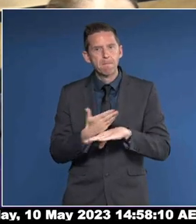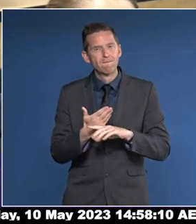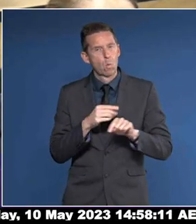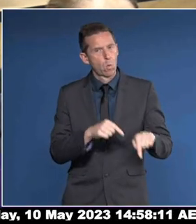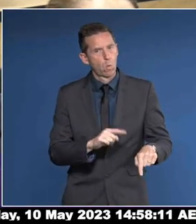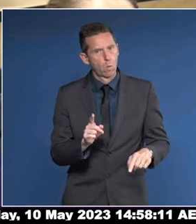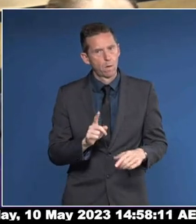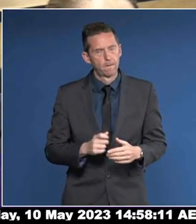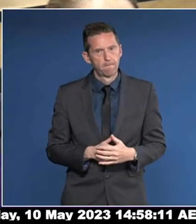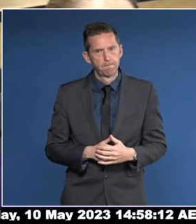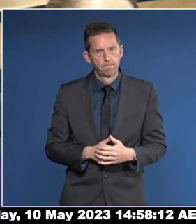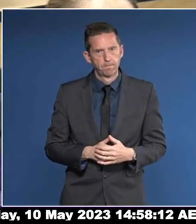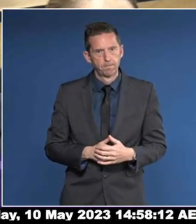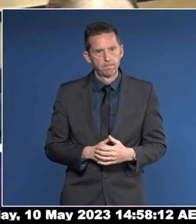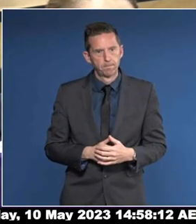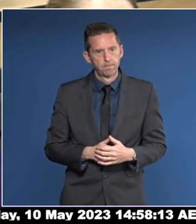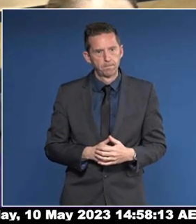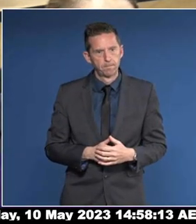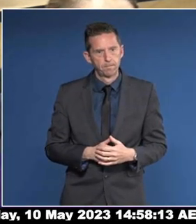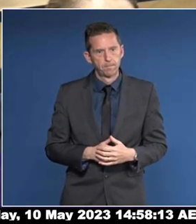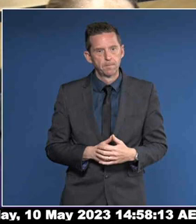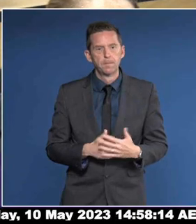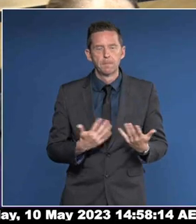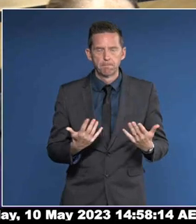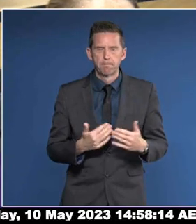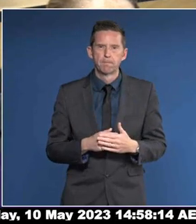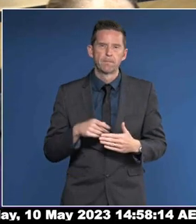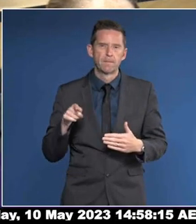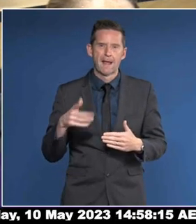So, really, the proceedings - a summary of the proceedings on a daily basis